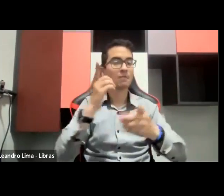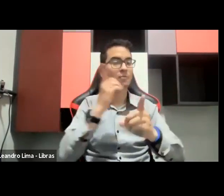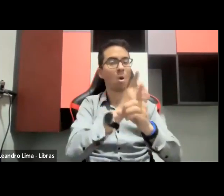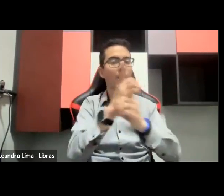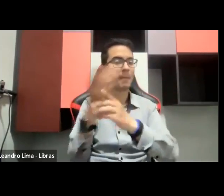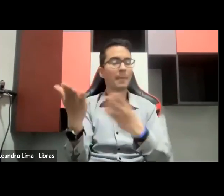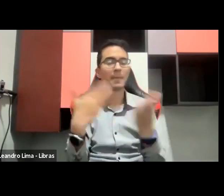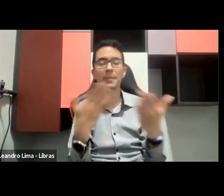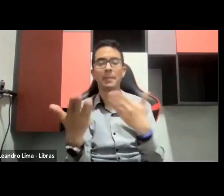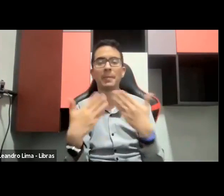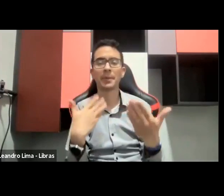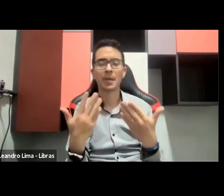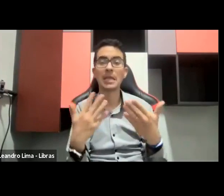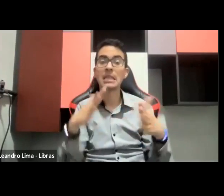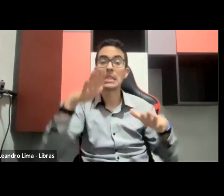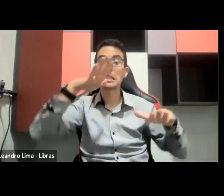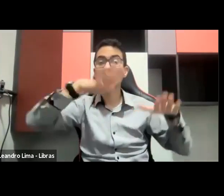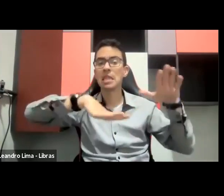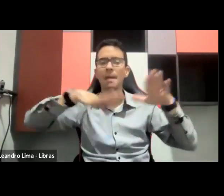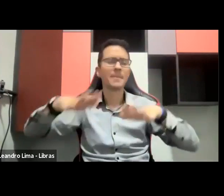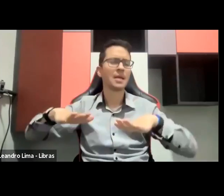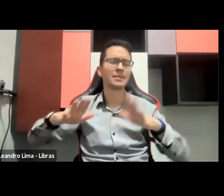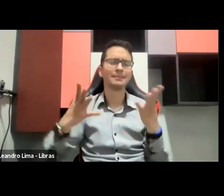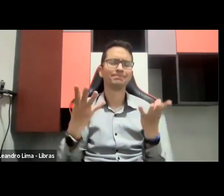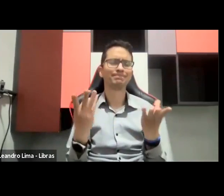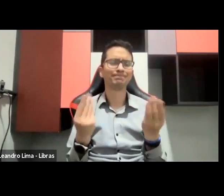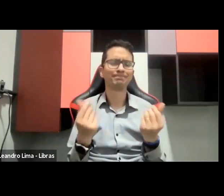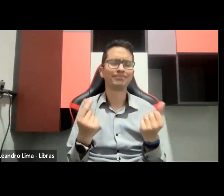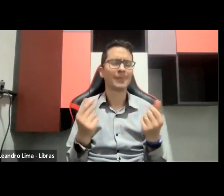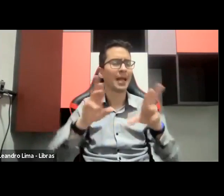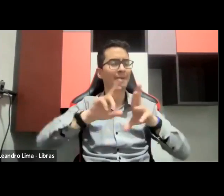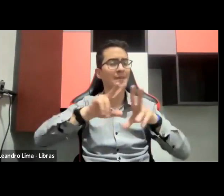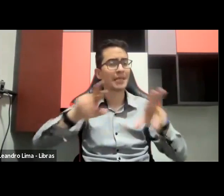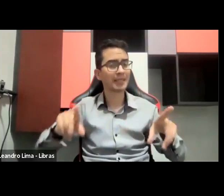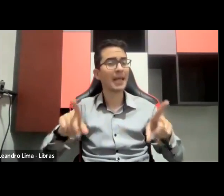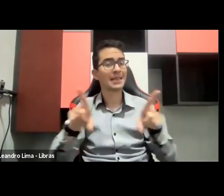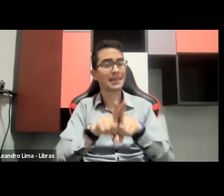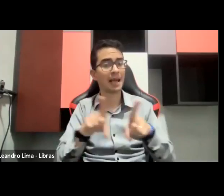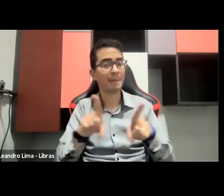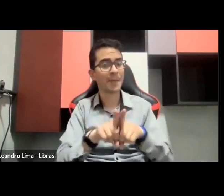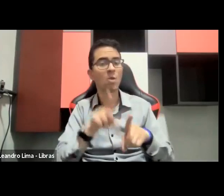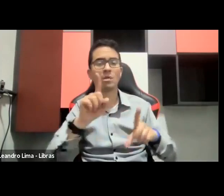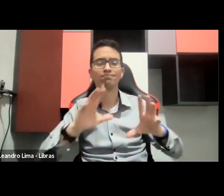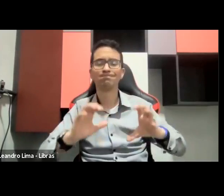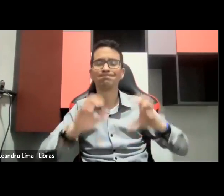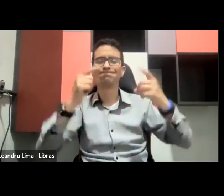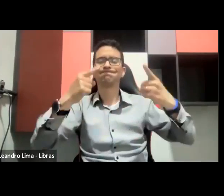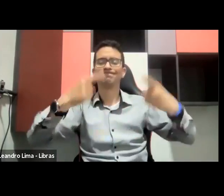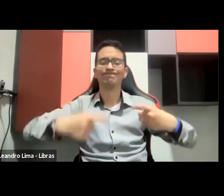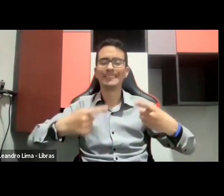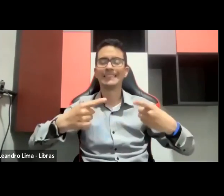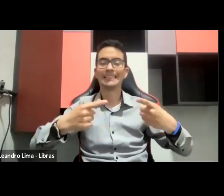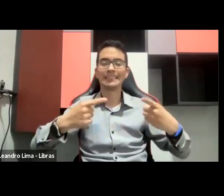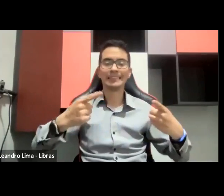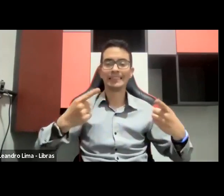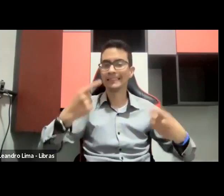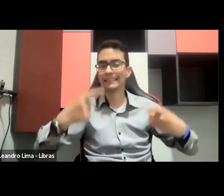orative encounters would you say that, it depends on the. e differences but e differences but also on the call e differences but also on the conflicts that conflicts that arise from this differences